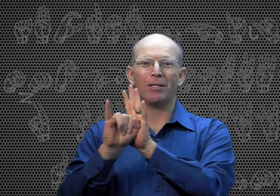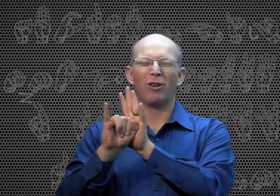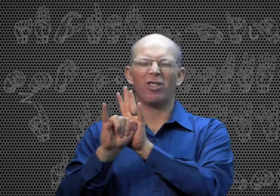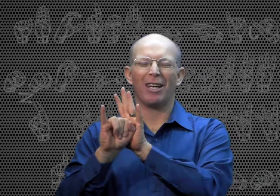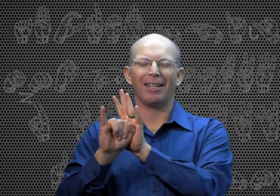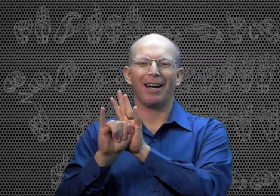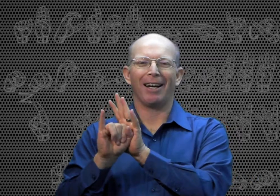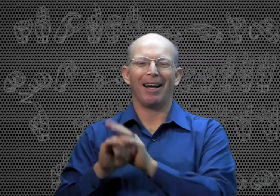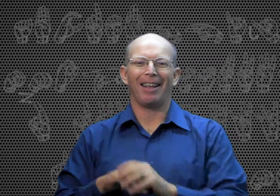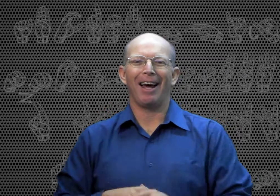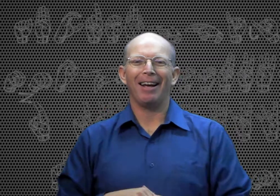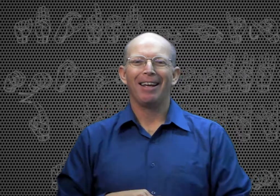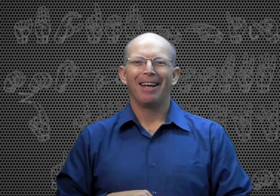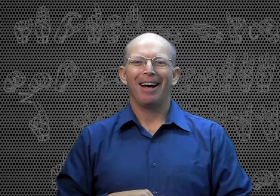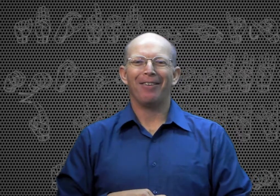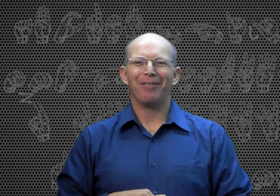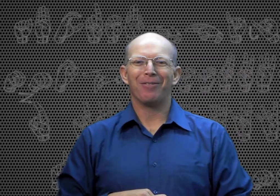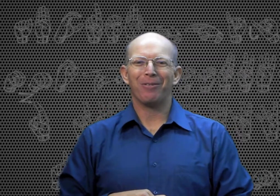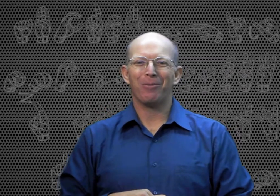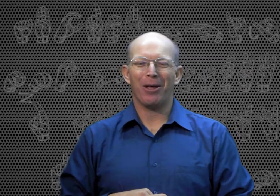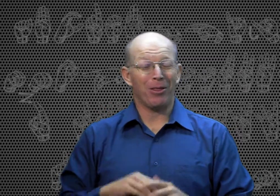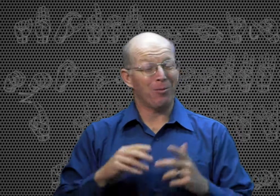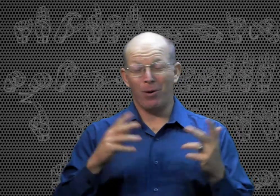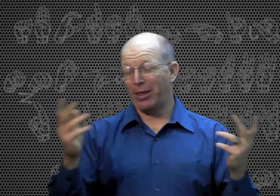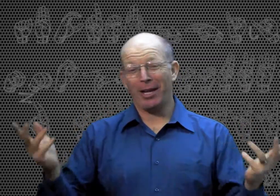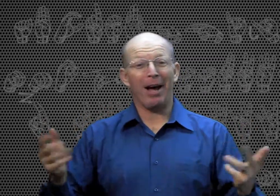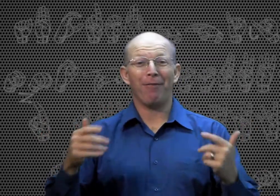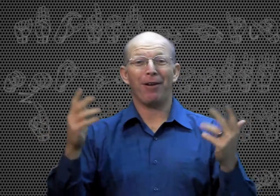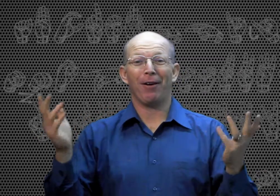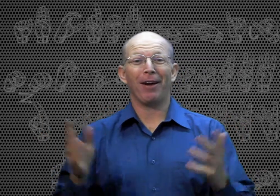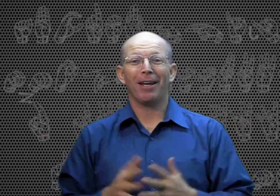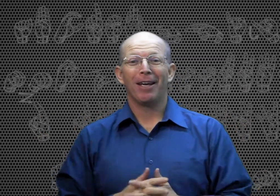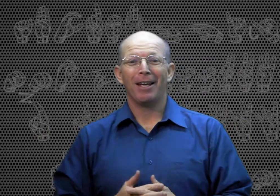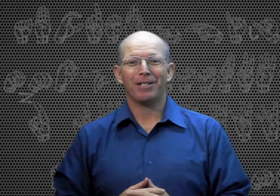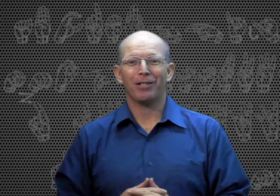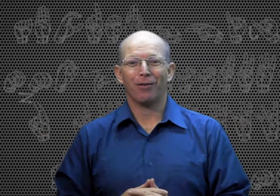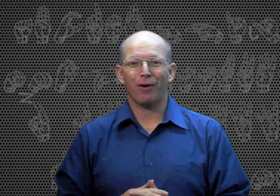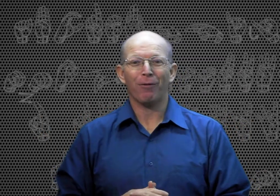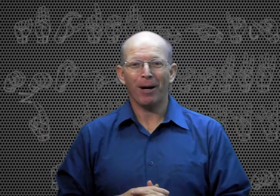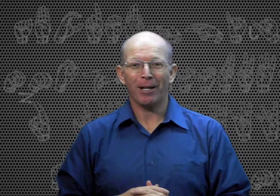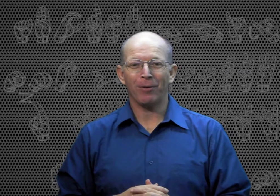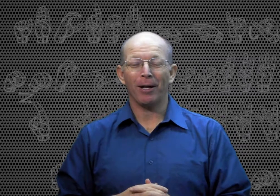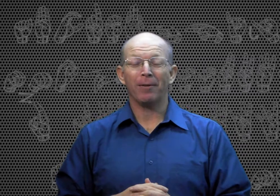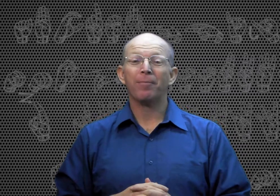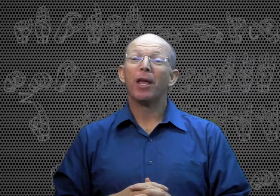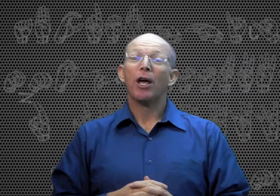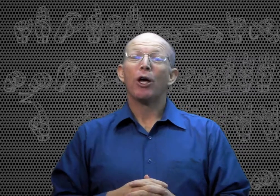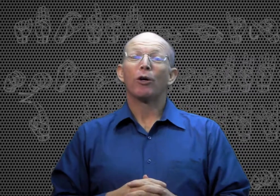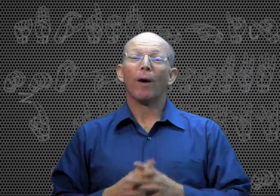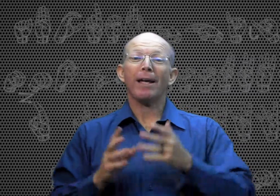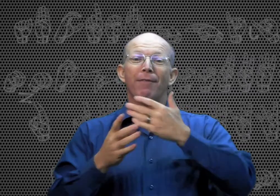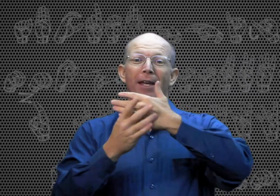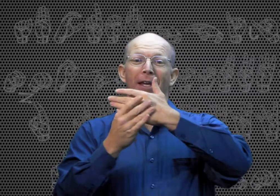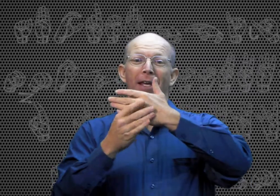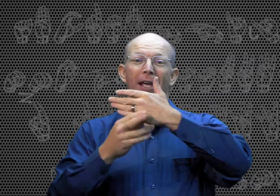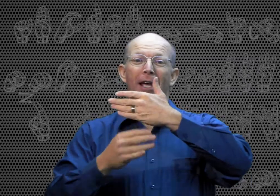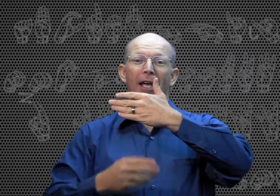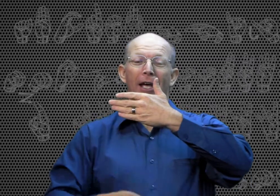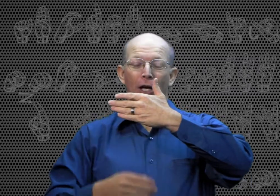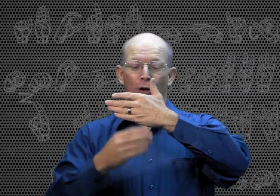But you will see it done like that with the Deaf and hearing. It is just a fun way to do it. GRAVY